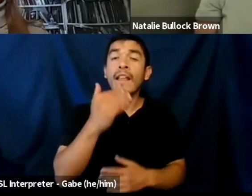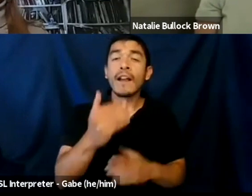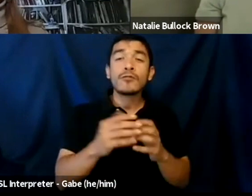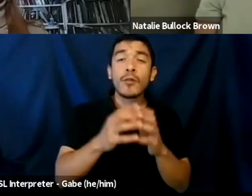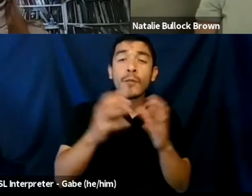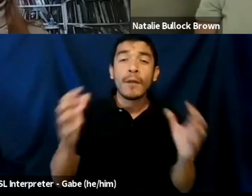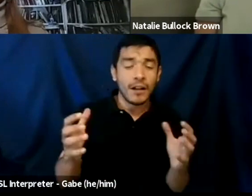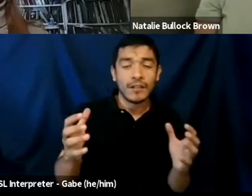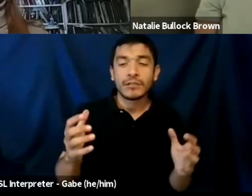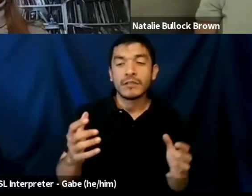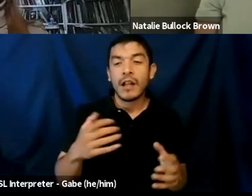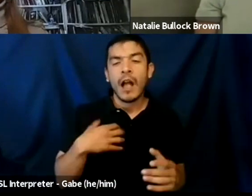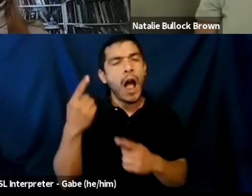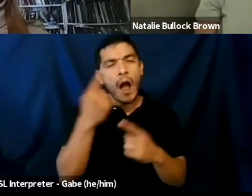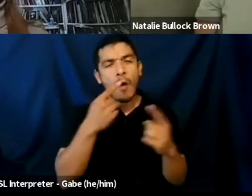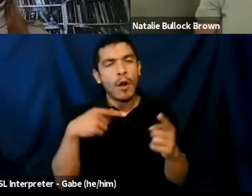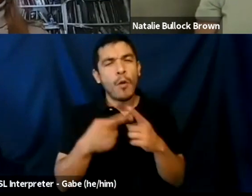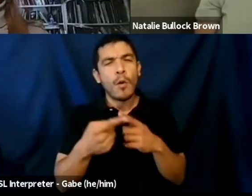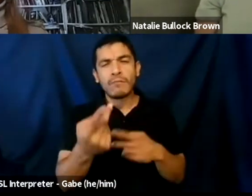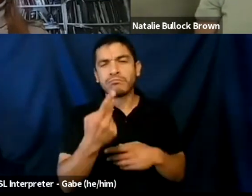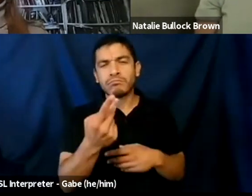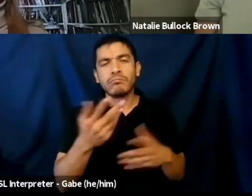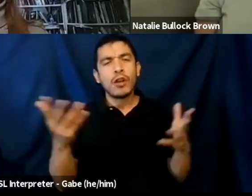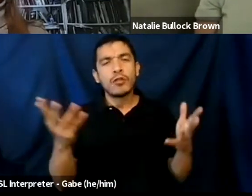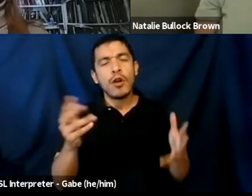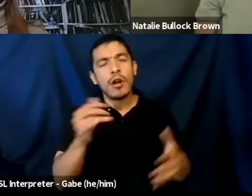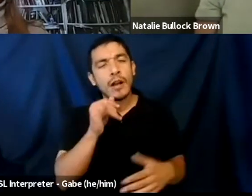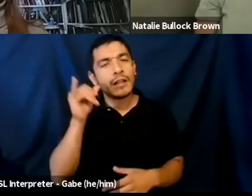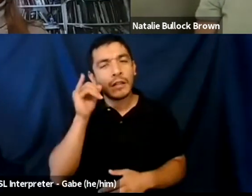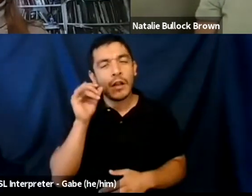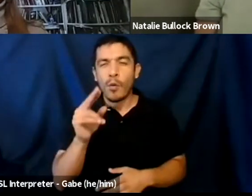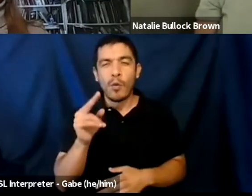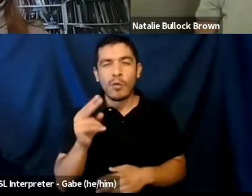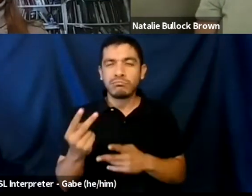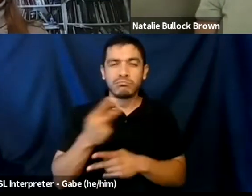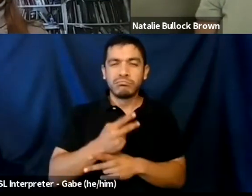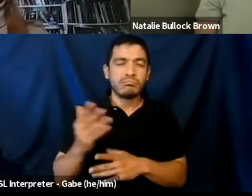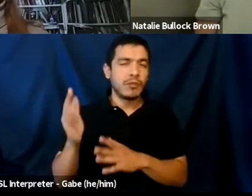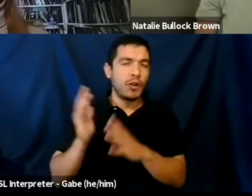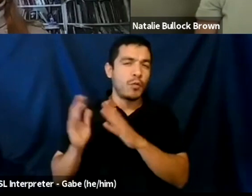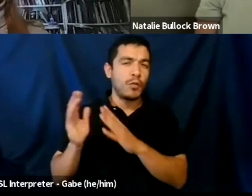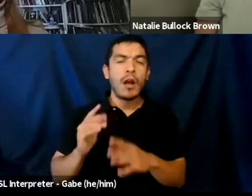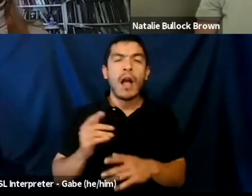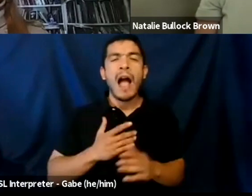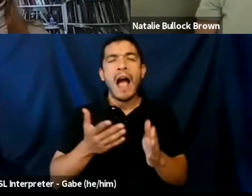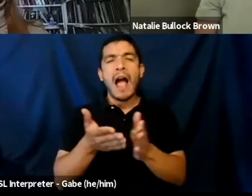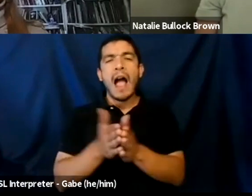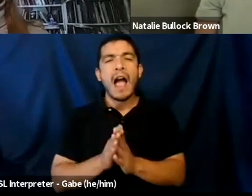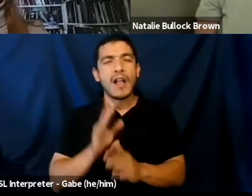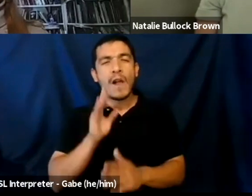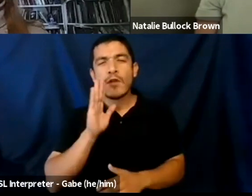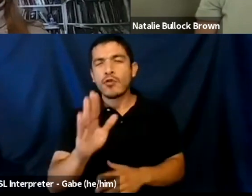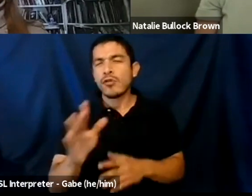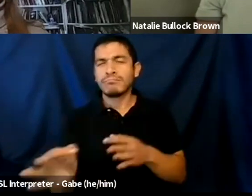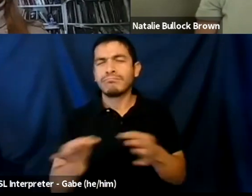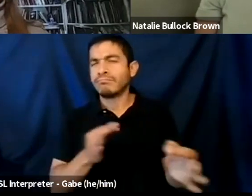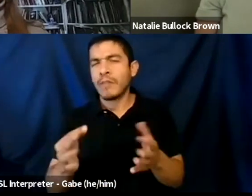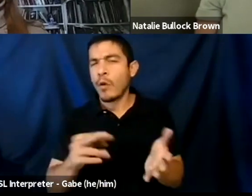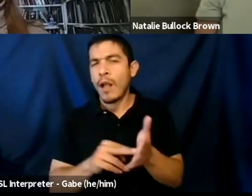when you and I spoke yesterday, the day before, I asked for just a definition of what does it mean to be trauma informed